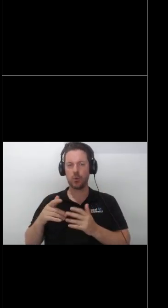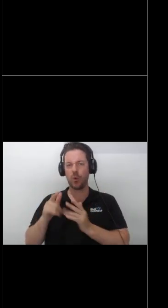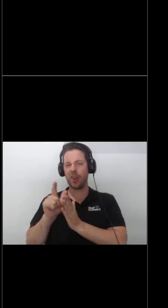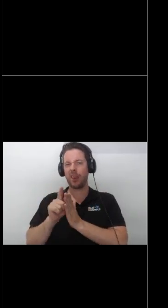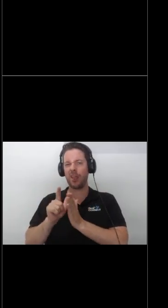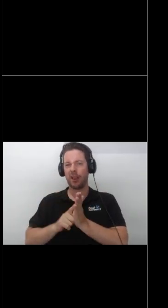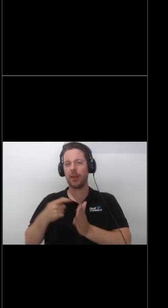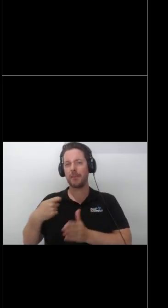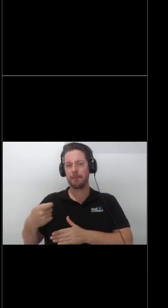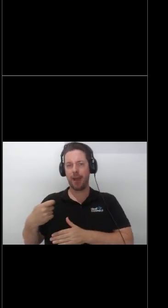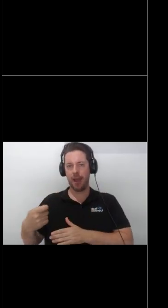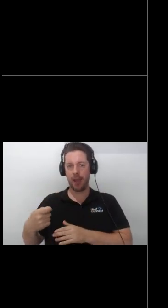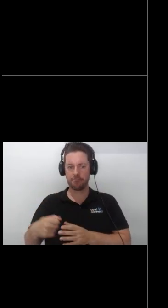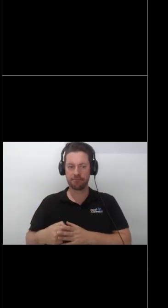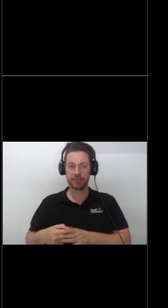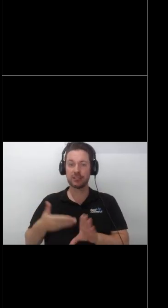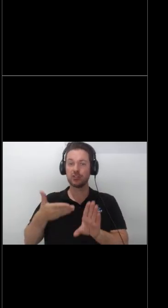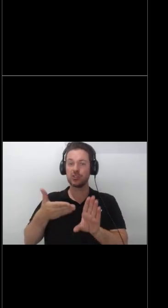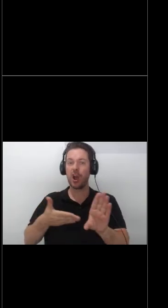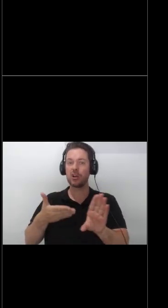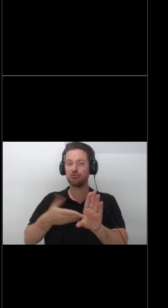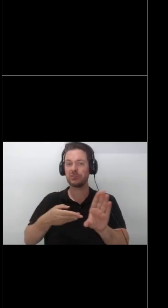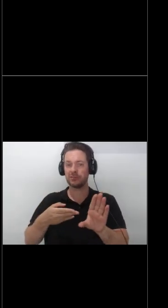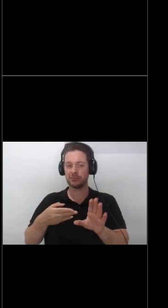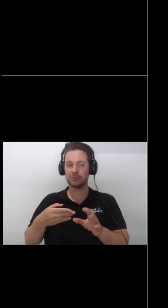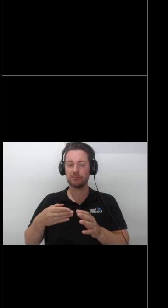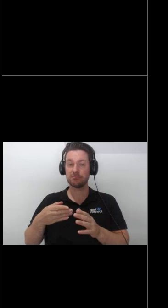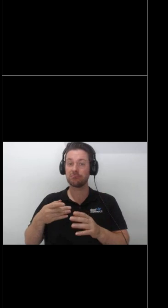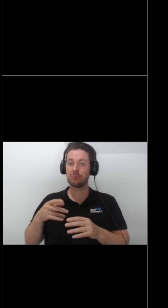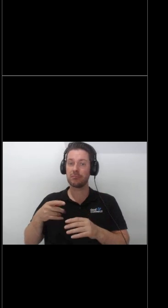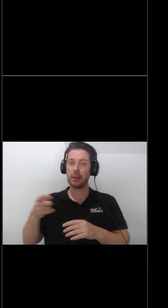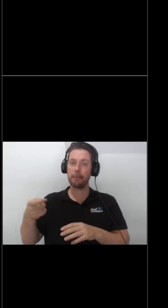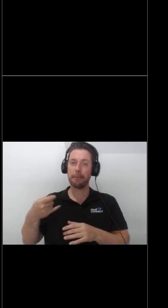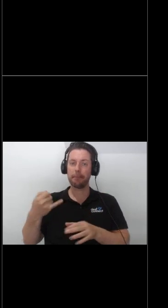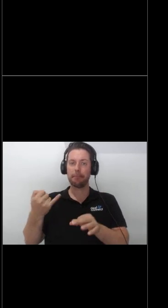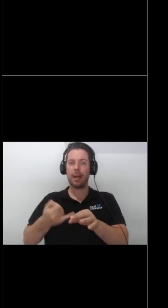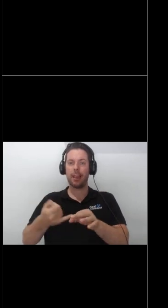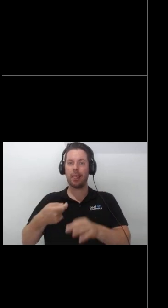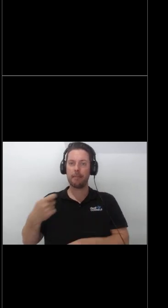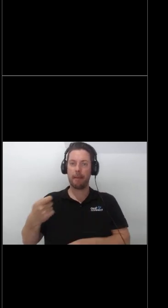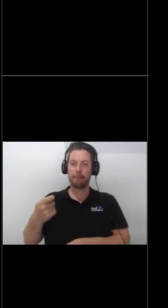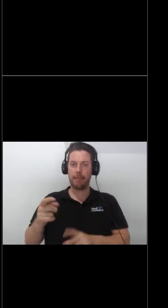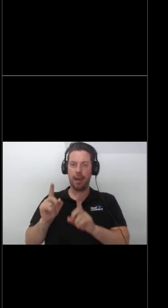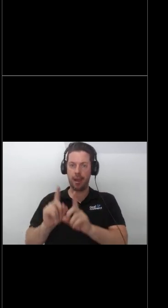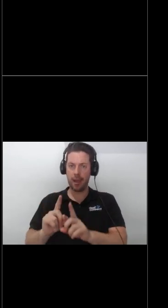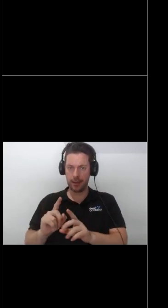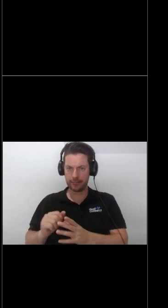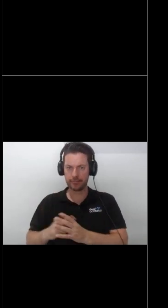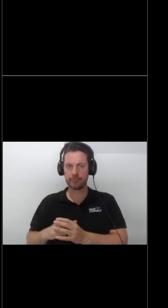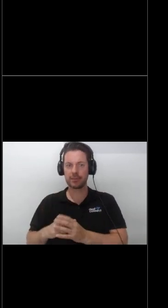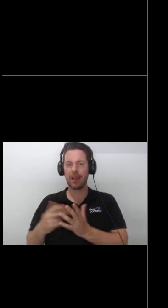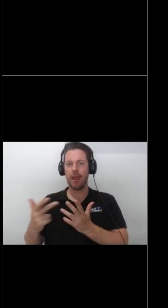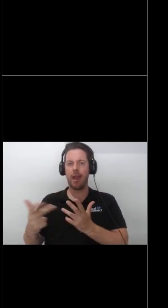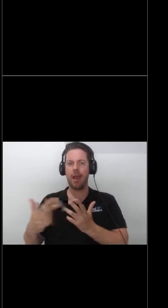psychiatrists who are called medical members and other members with relevant qualifications.